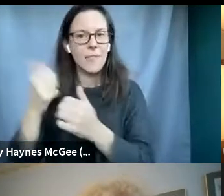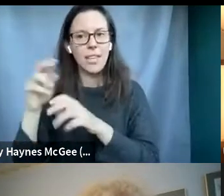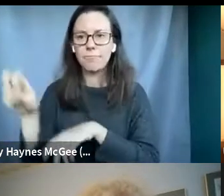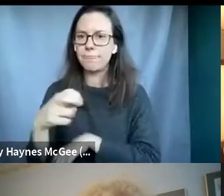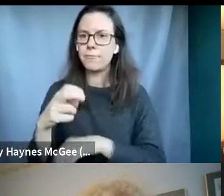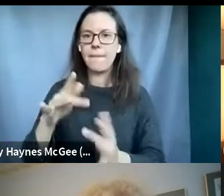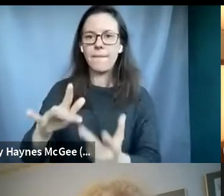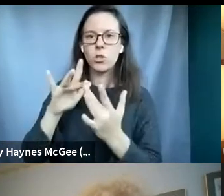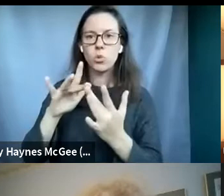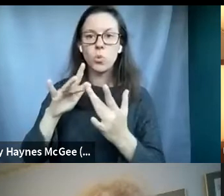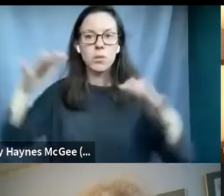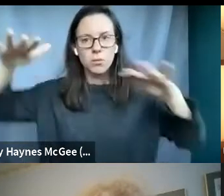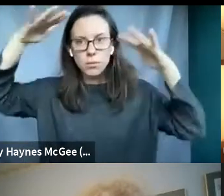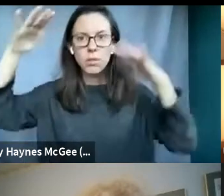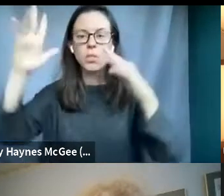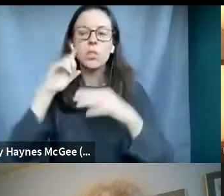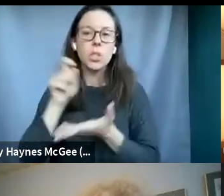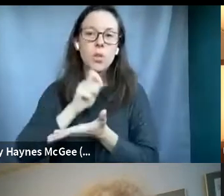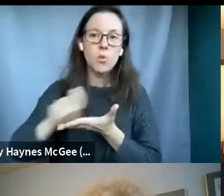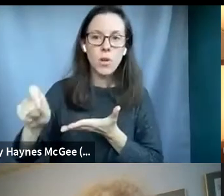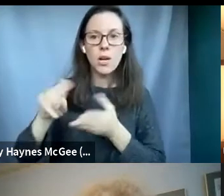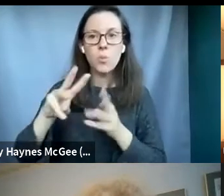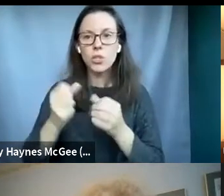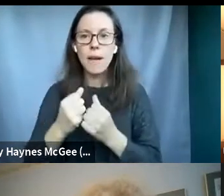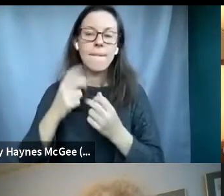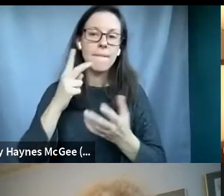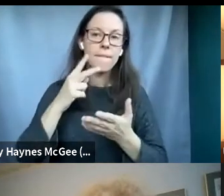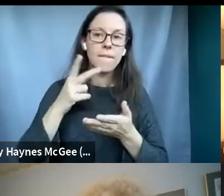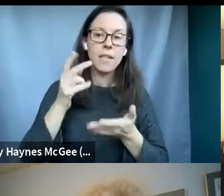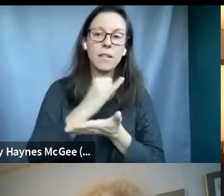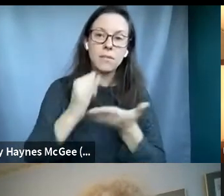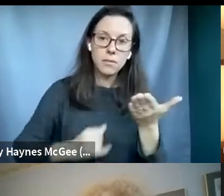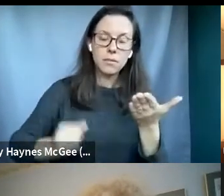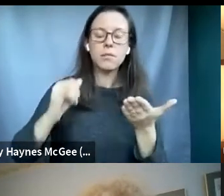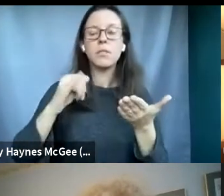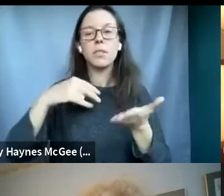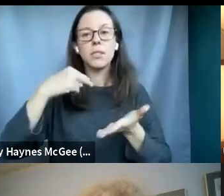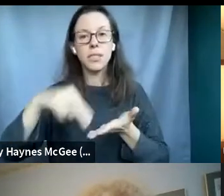So writing workshop, visual arts, dance, and body product makers workshop which was a commercial